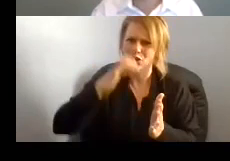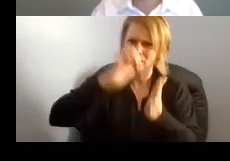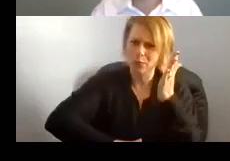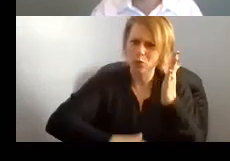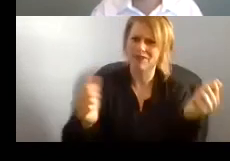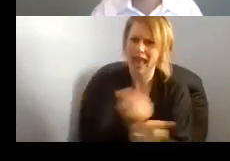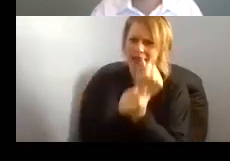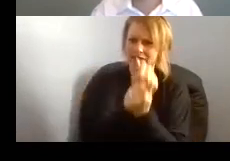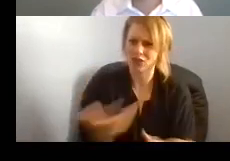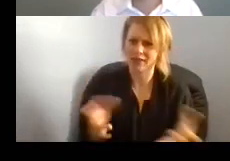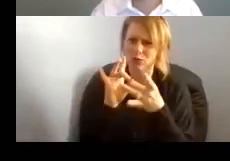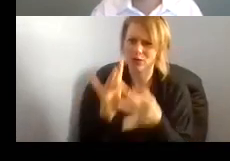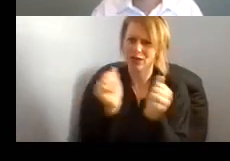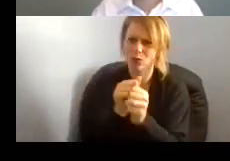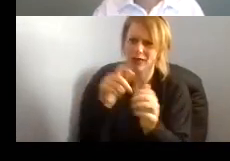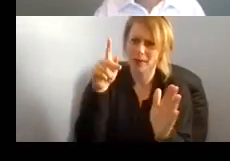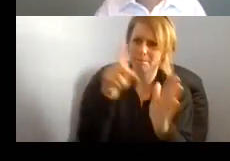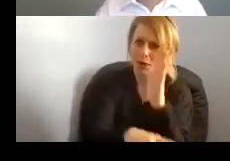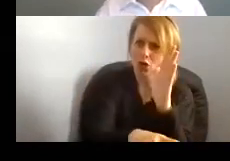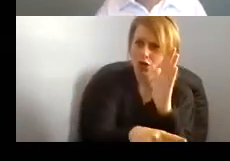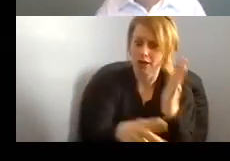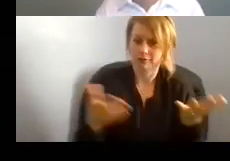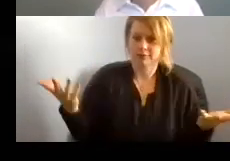about murder in that situations? And so, I mean, the sensitivity that